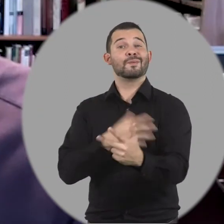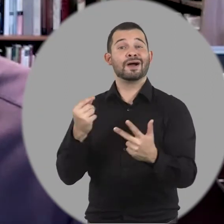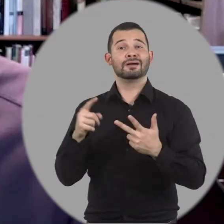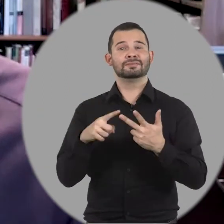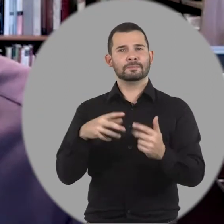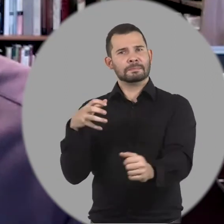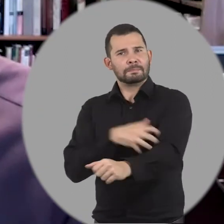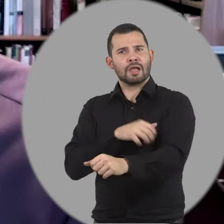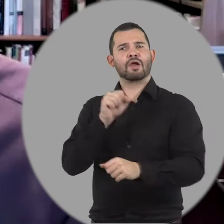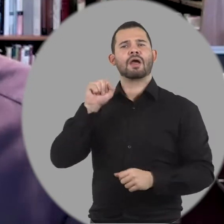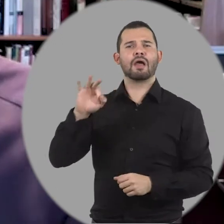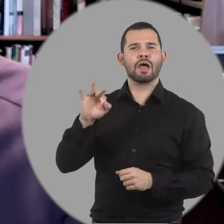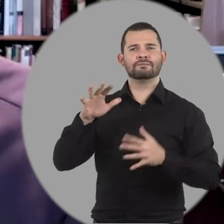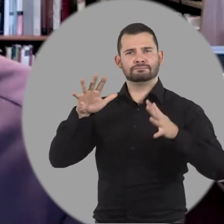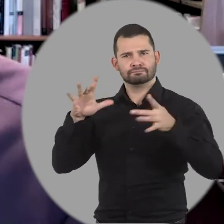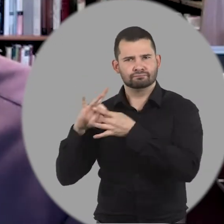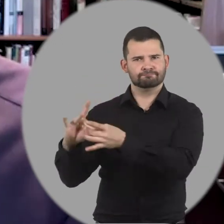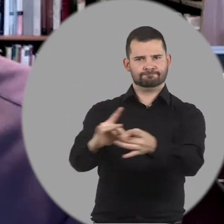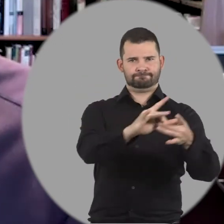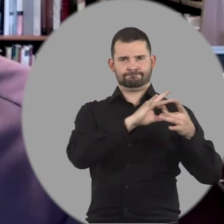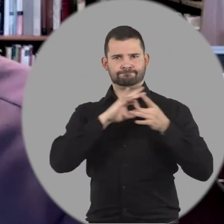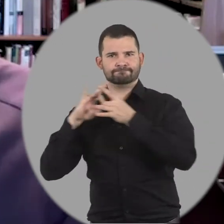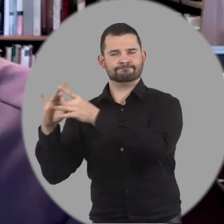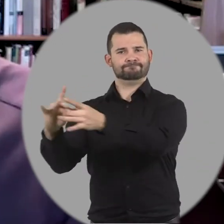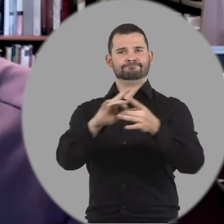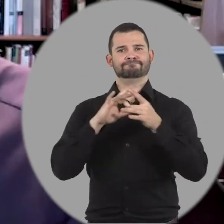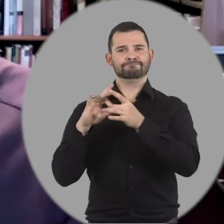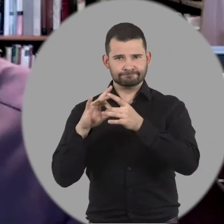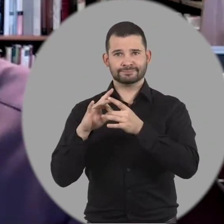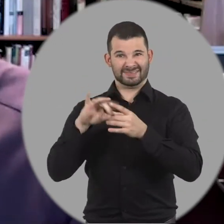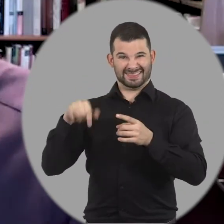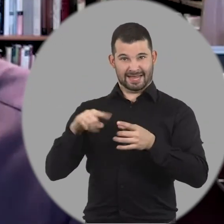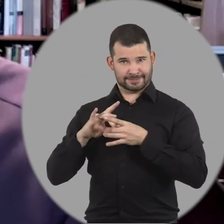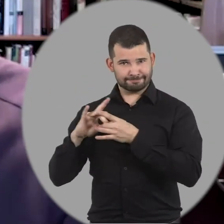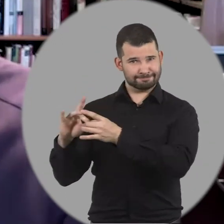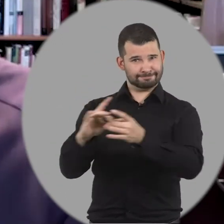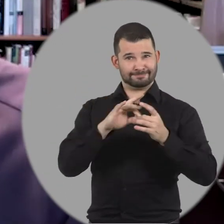relates to the number of people who are related to people with disabilities or who are in alliance.